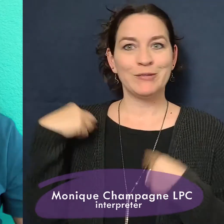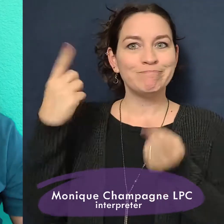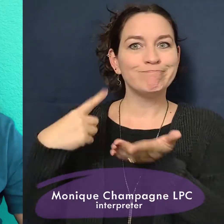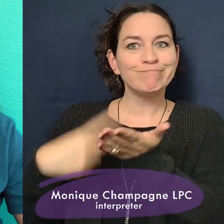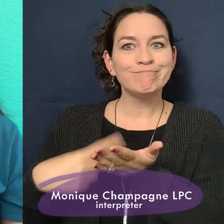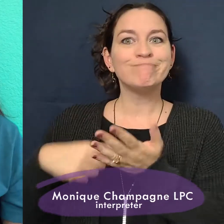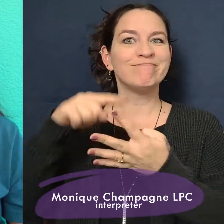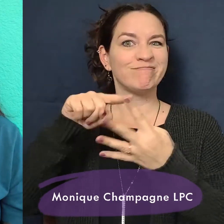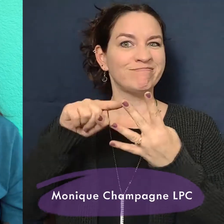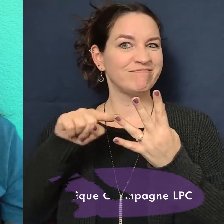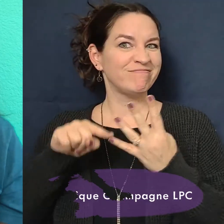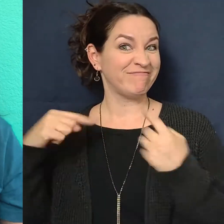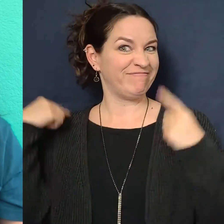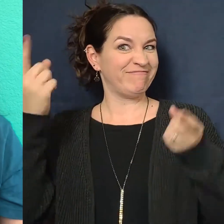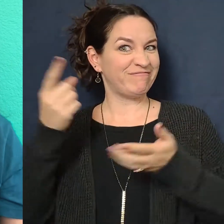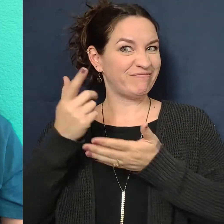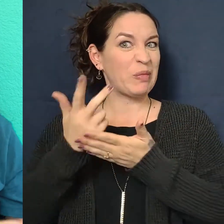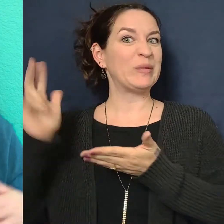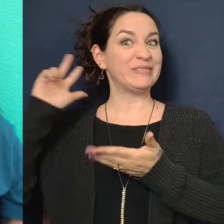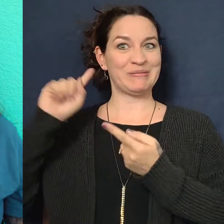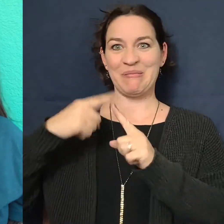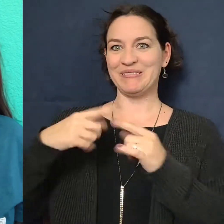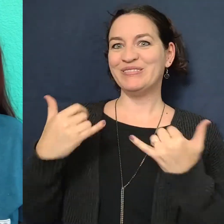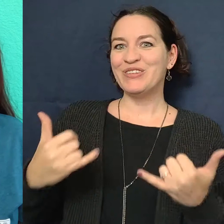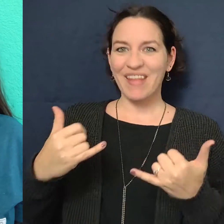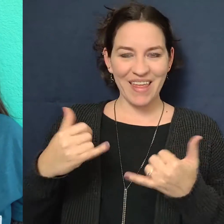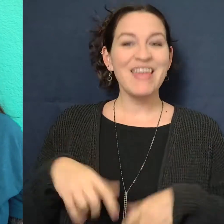Now, if you've been following the work we've been doing, you have seen in the last three weeks, videos